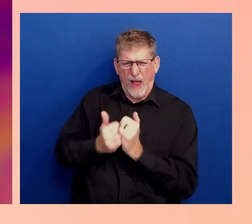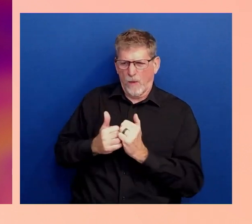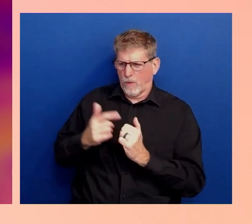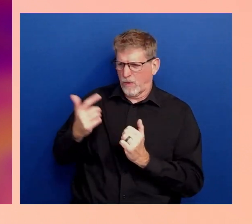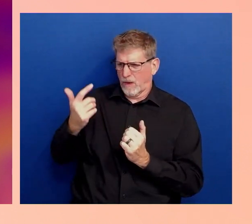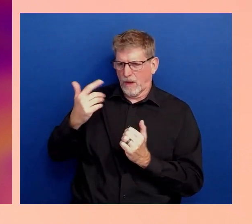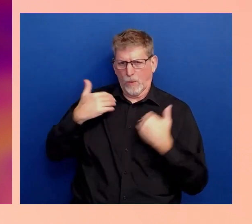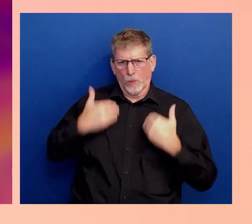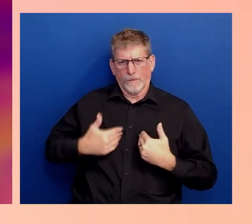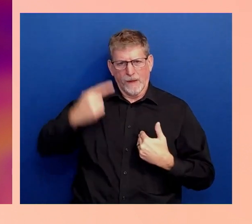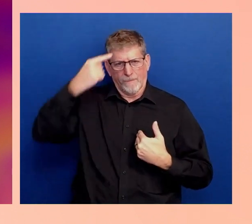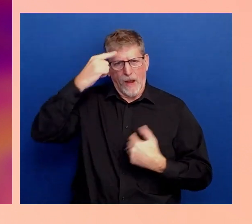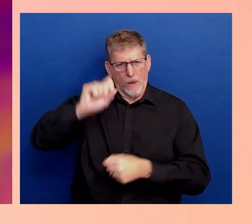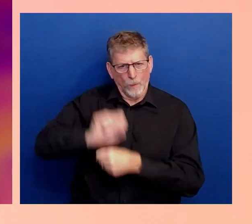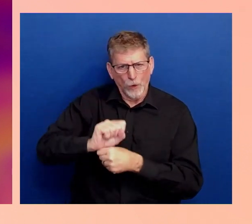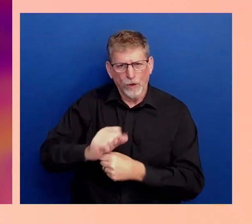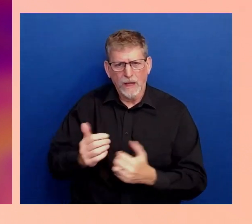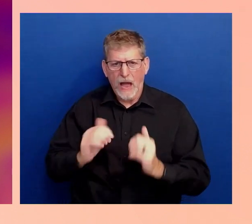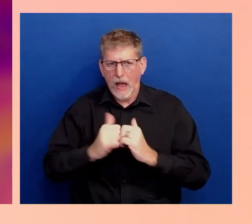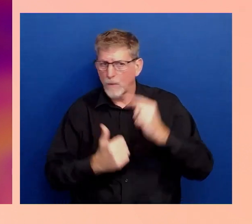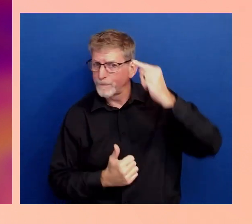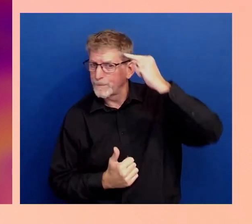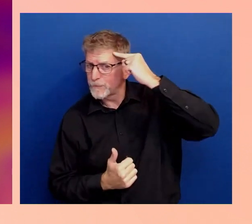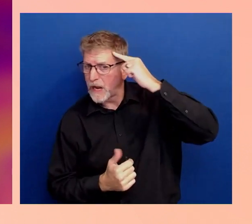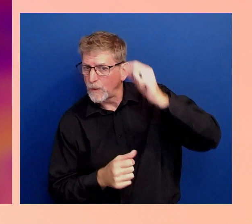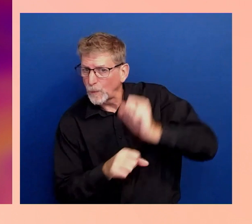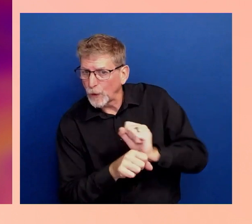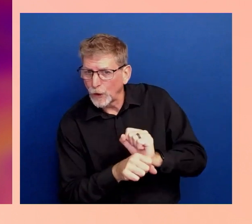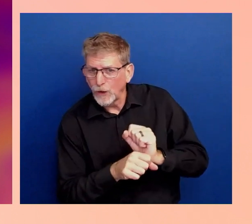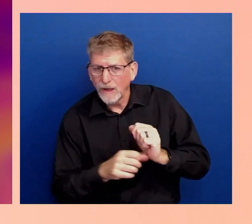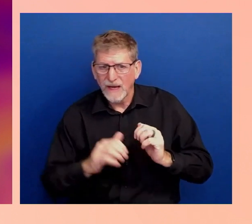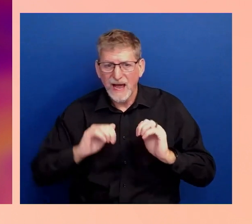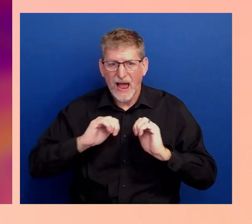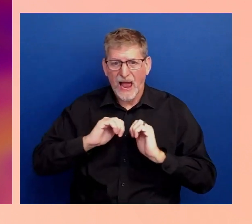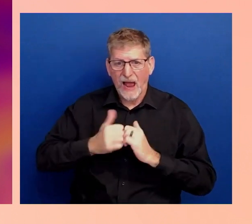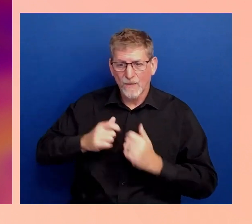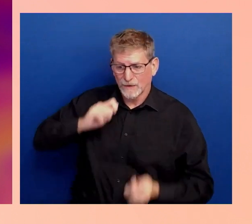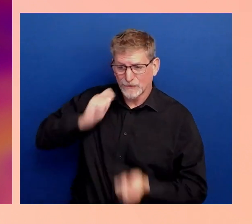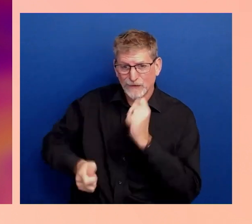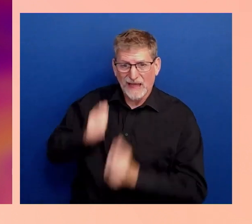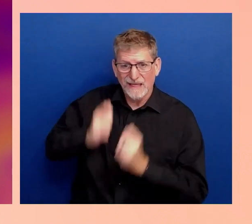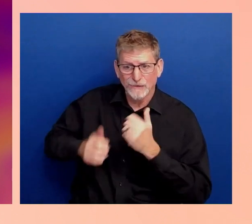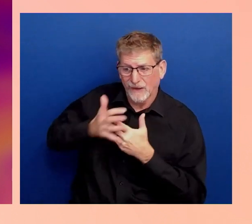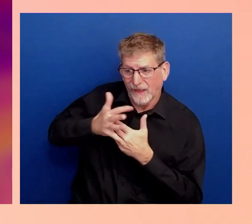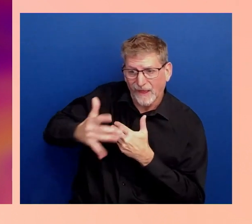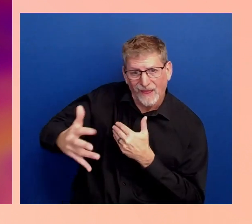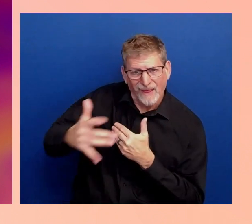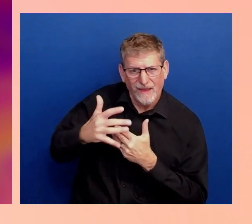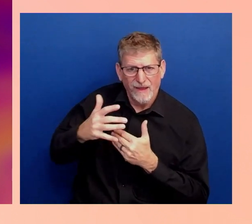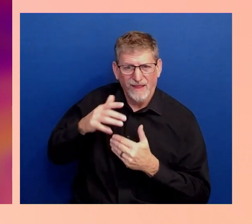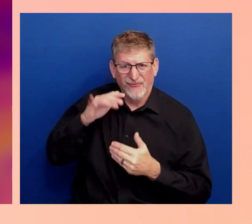To me this next generation of designers, engineers, etc, they have more to learn